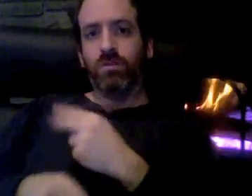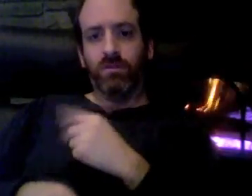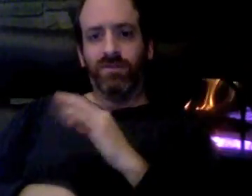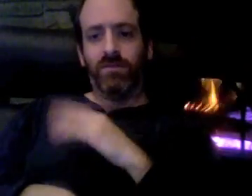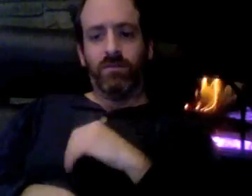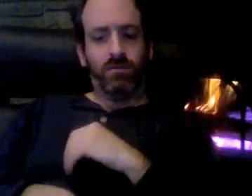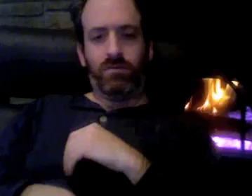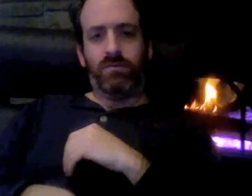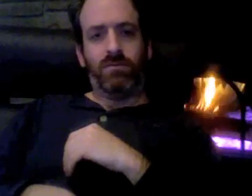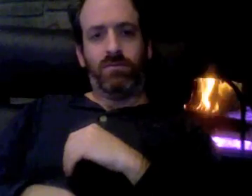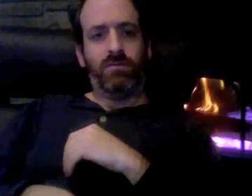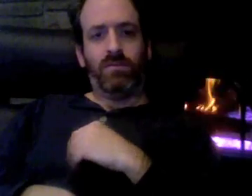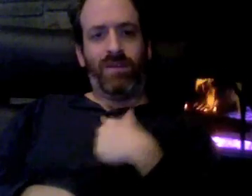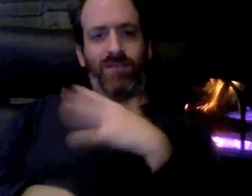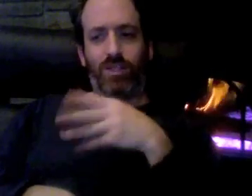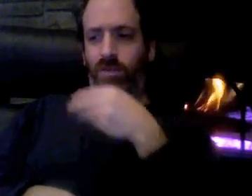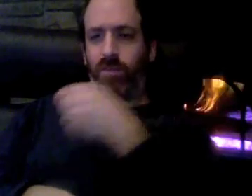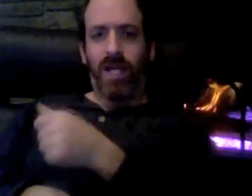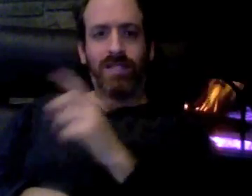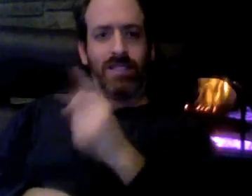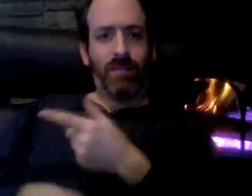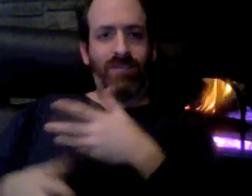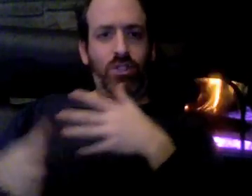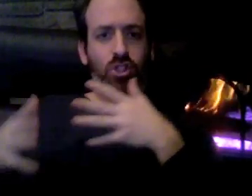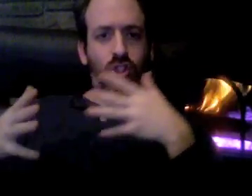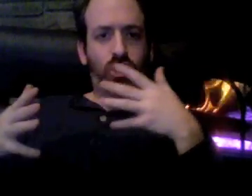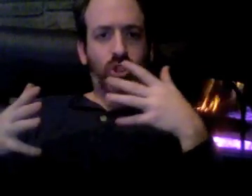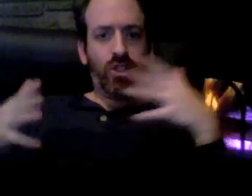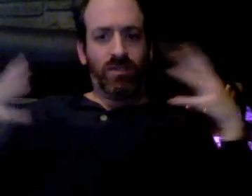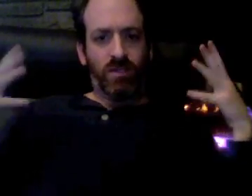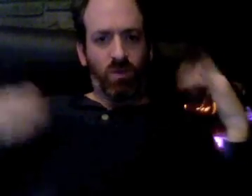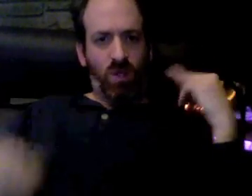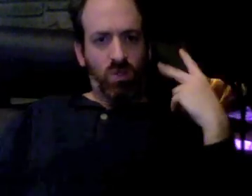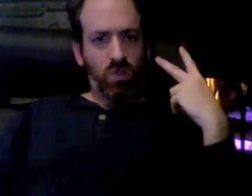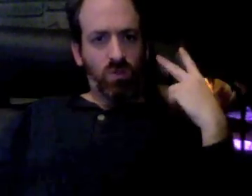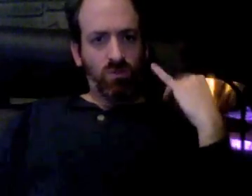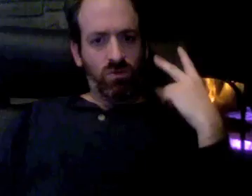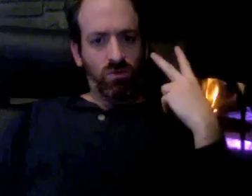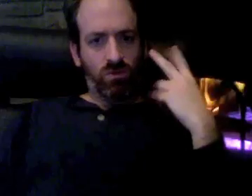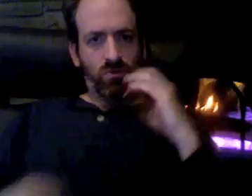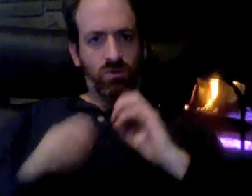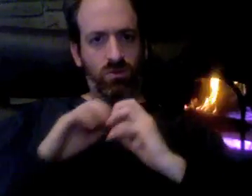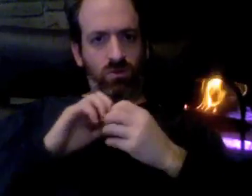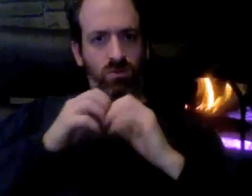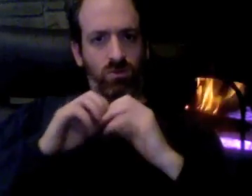Then, ZVRS contacts people at FCC for the services rendered to me. FCC is likely not to provide any funding because they paid Snap!VRS already.